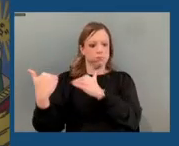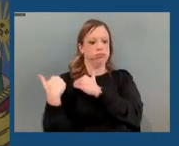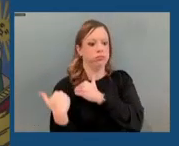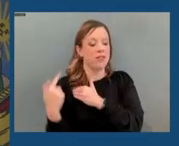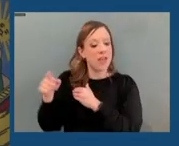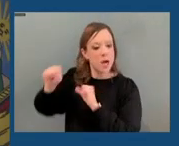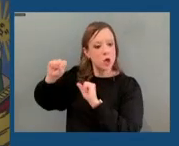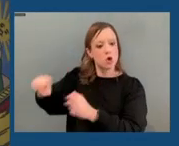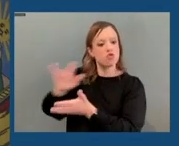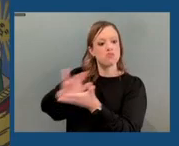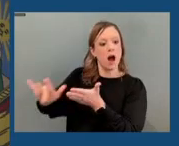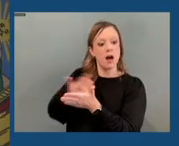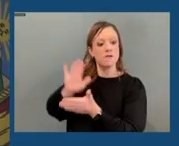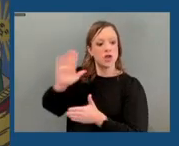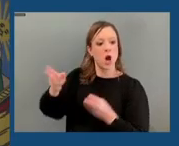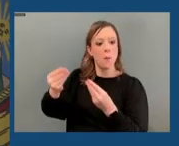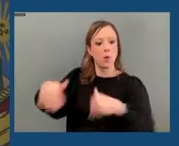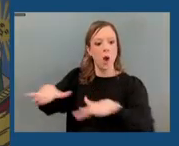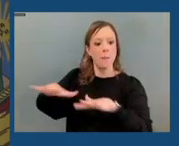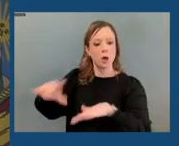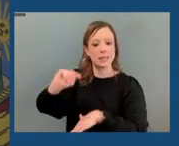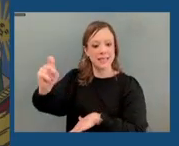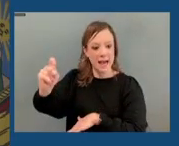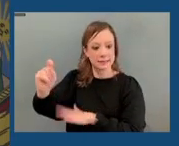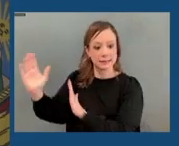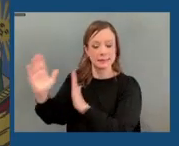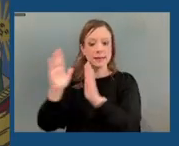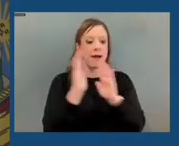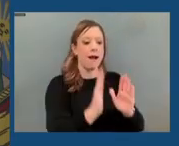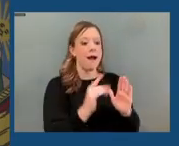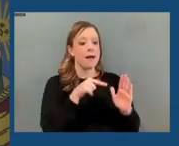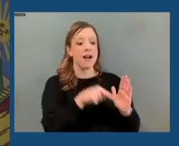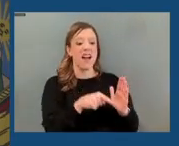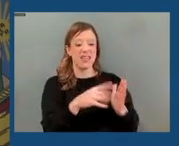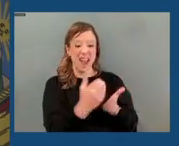And when you add that up with the income taxes in our state, a lot of people left for that reason.